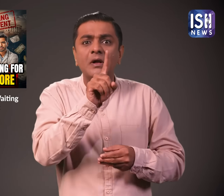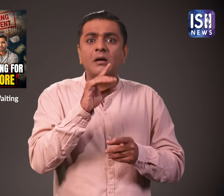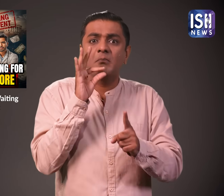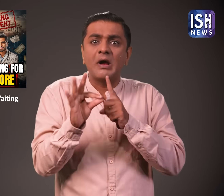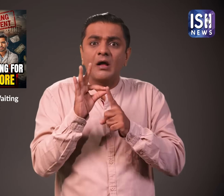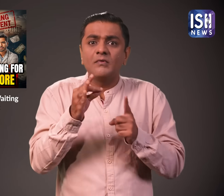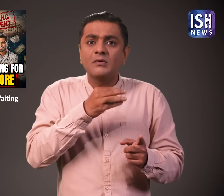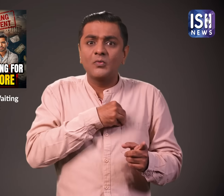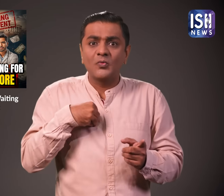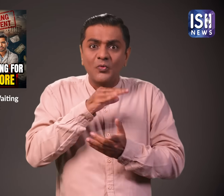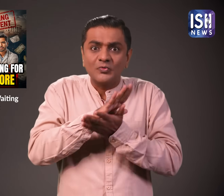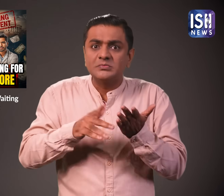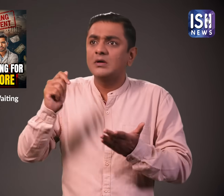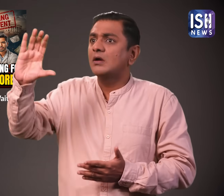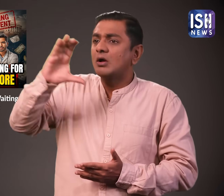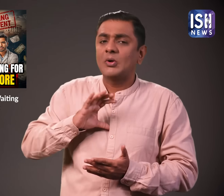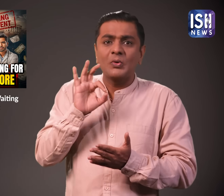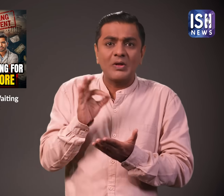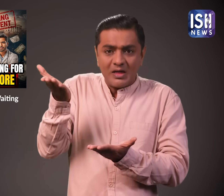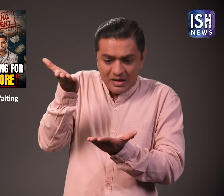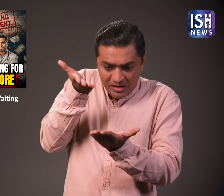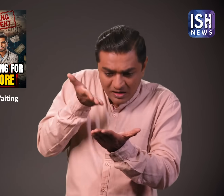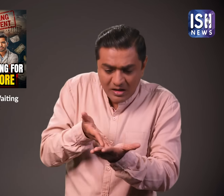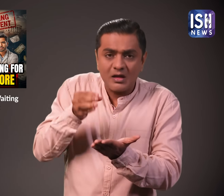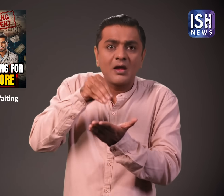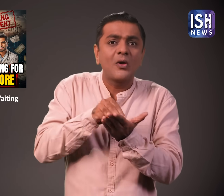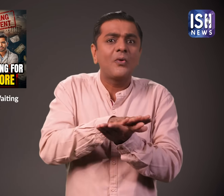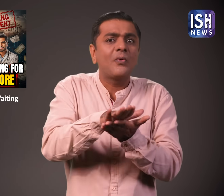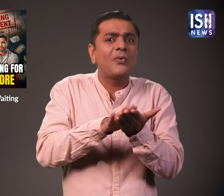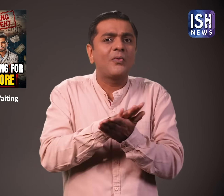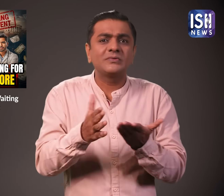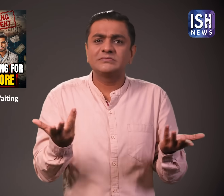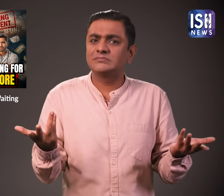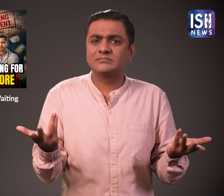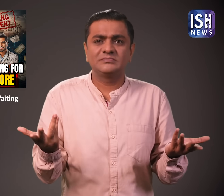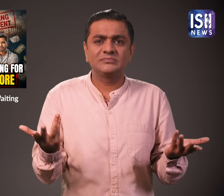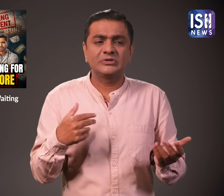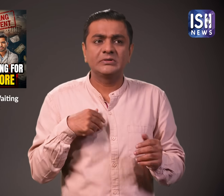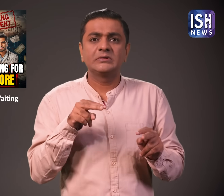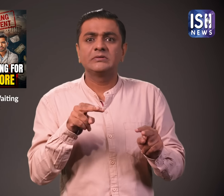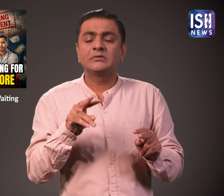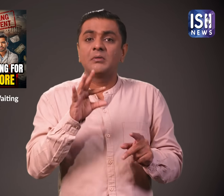However, private hospitals say they have not received anything yet.